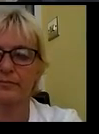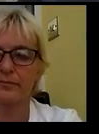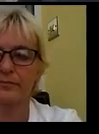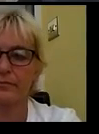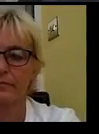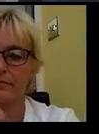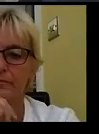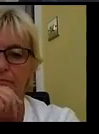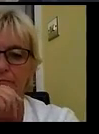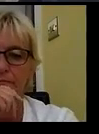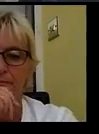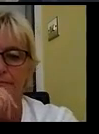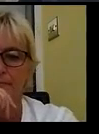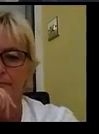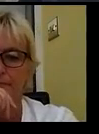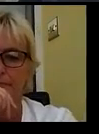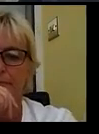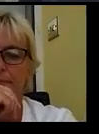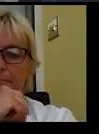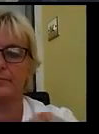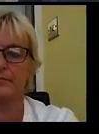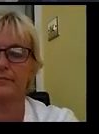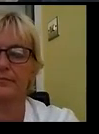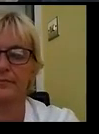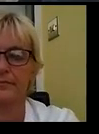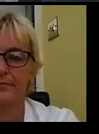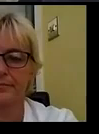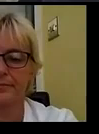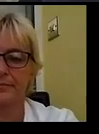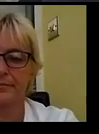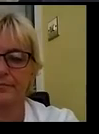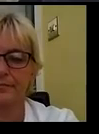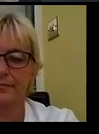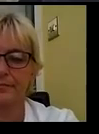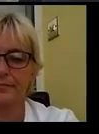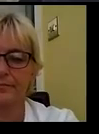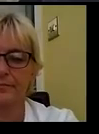when local government unions have already rejected 2.75%